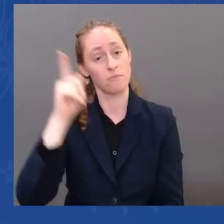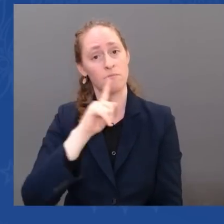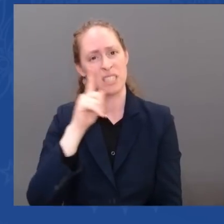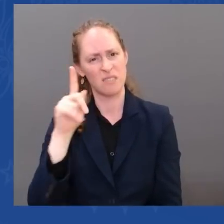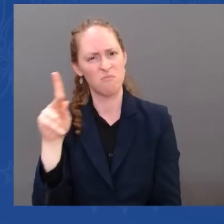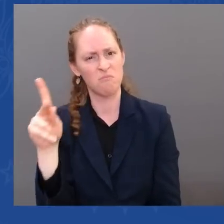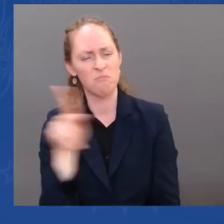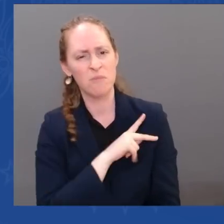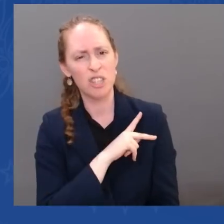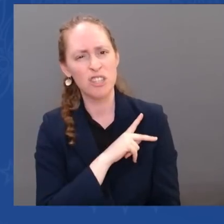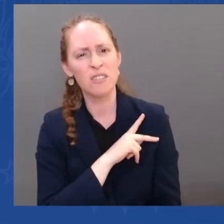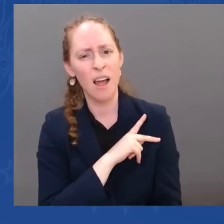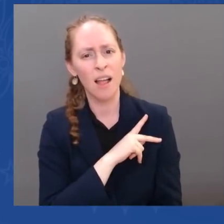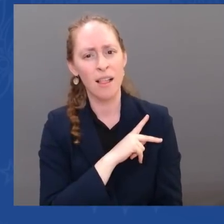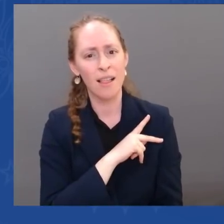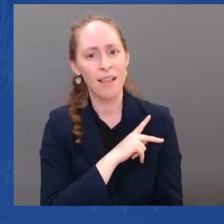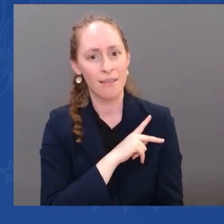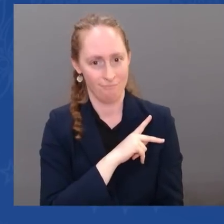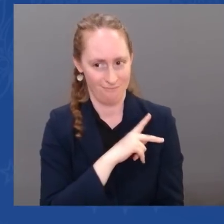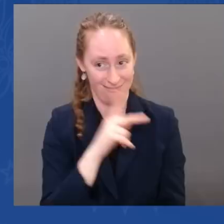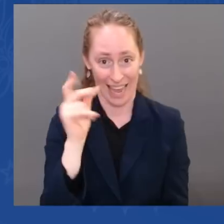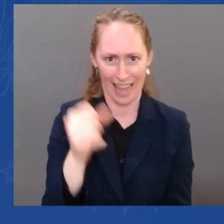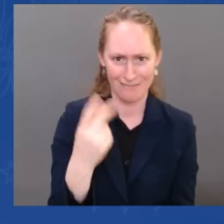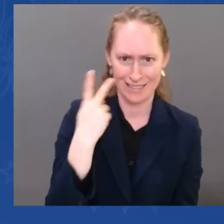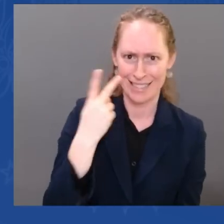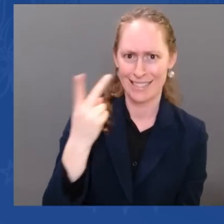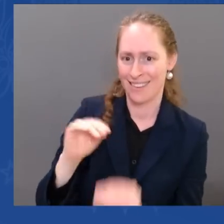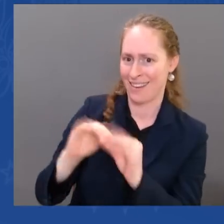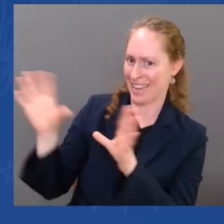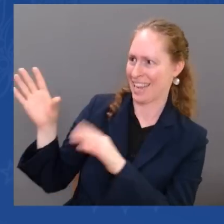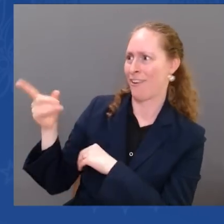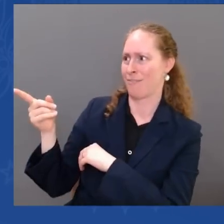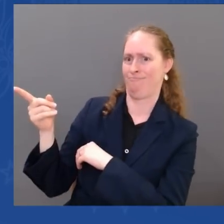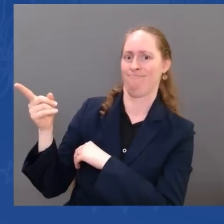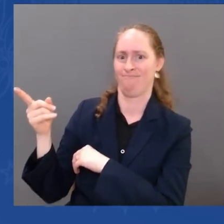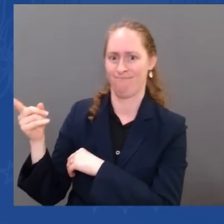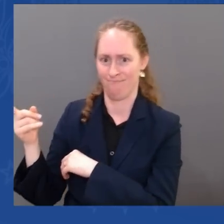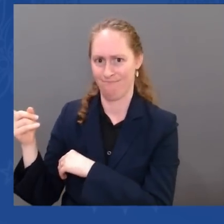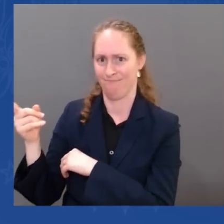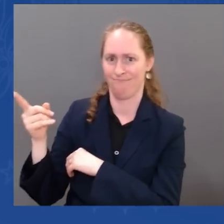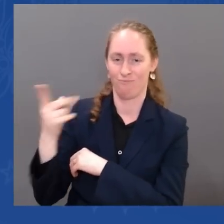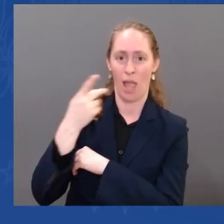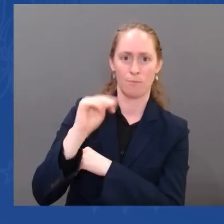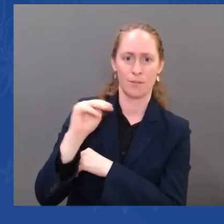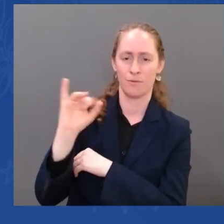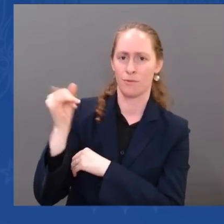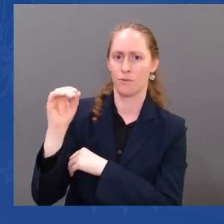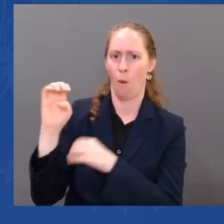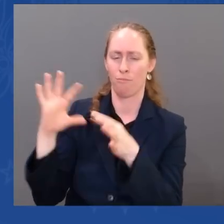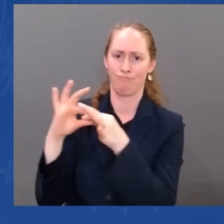that Joe has with the Prime Minister. And Mareva and I are already making plans to see how we can work together.